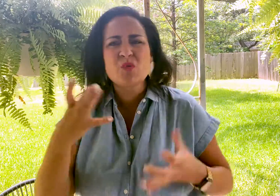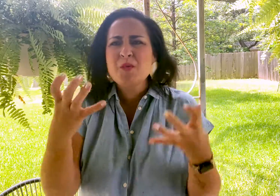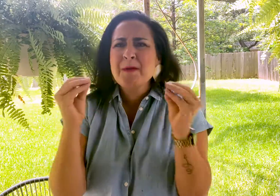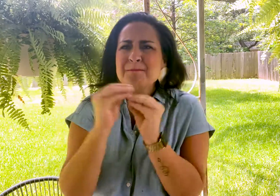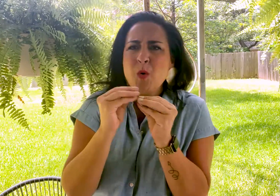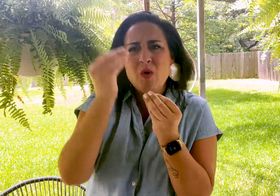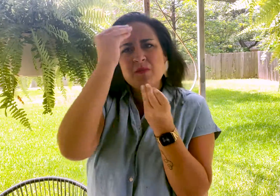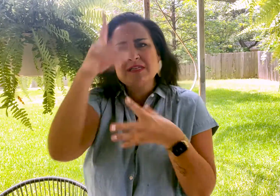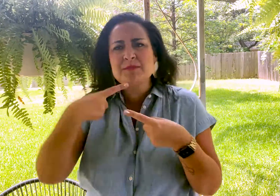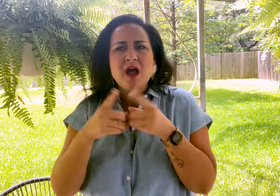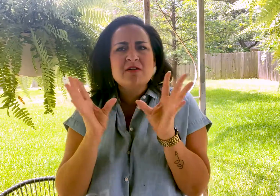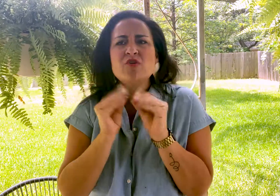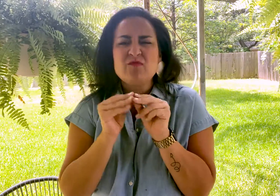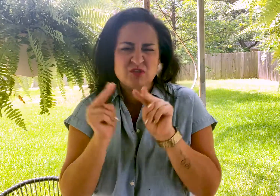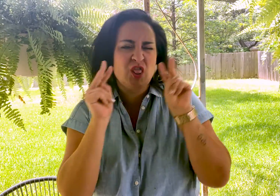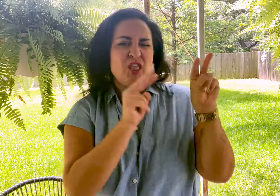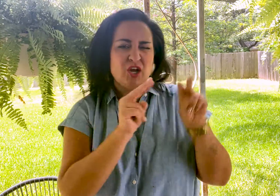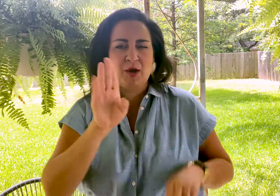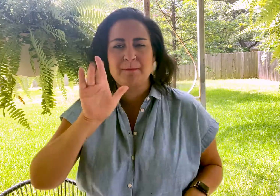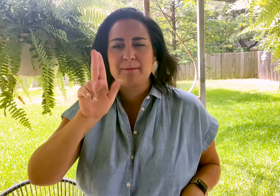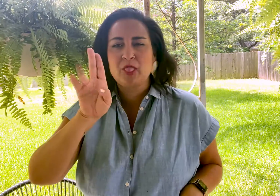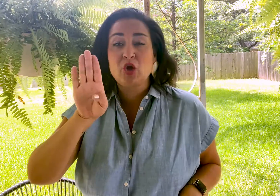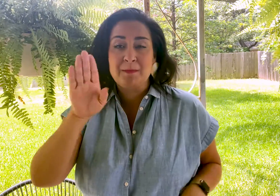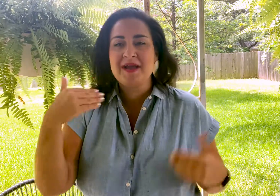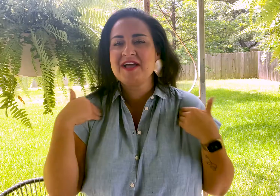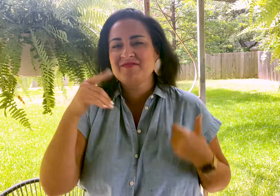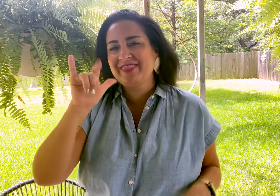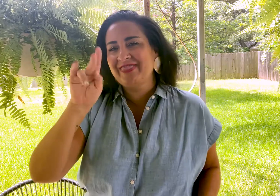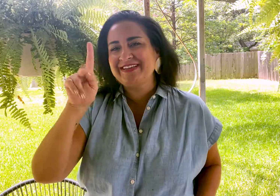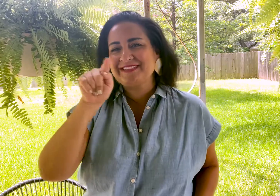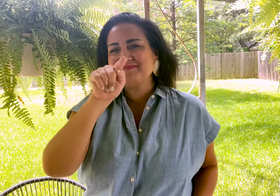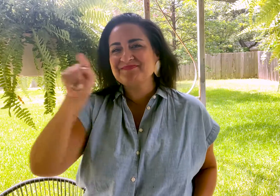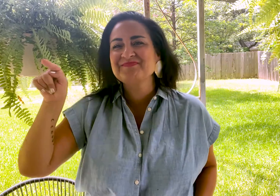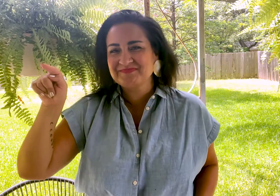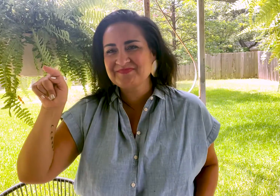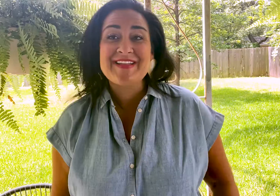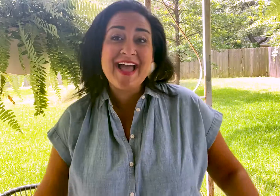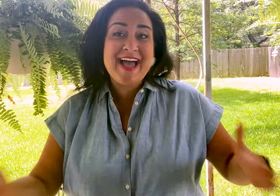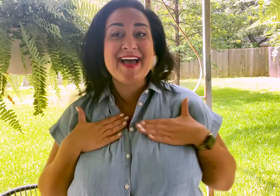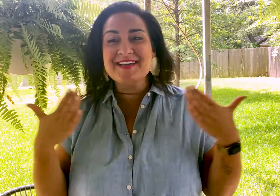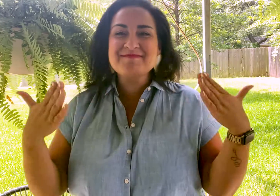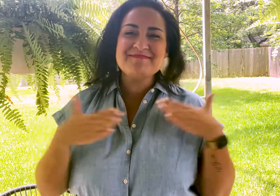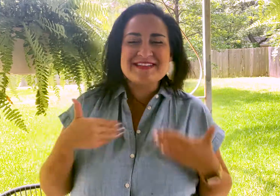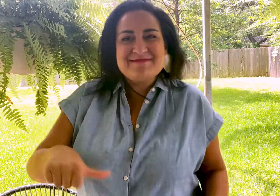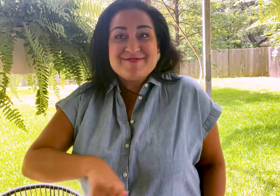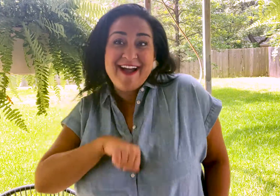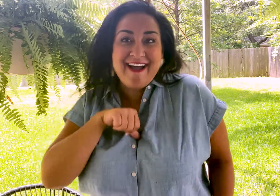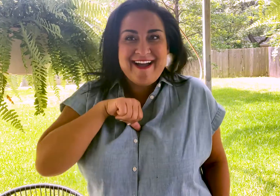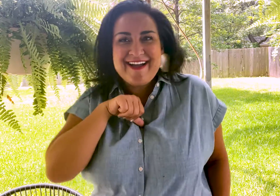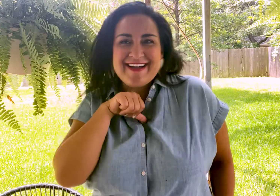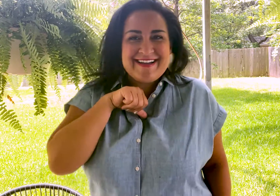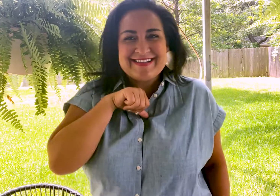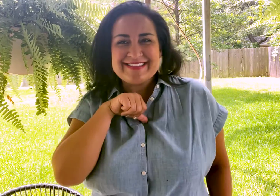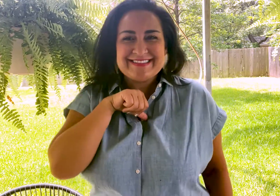For more information about the conference, check out: https://deafradconference.wixsite.com/rad2021/ Happy Pride!